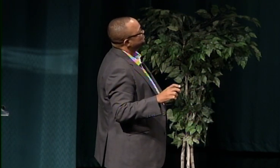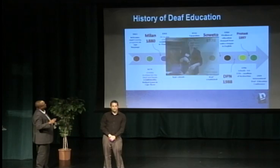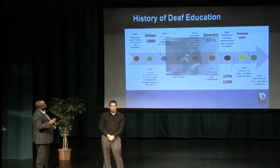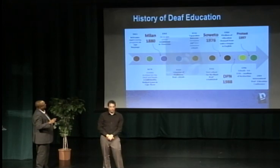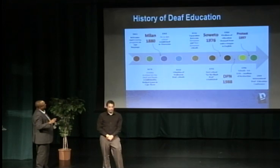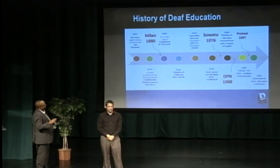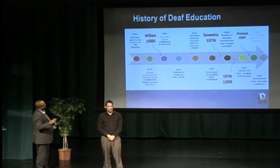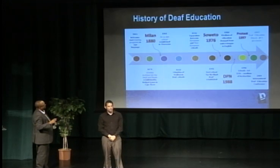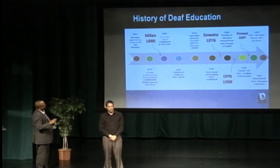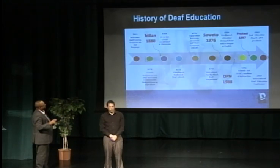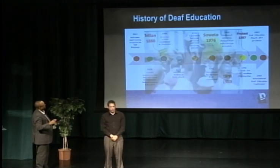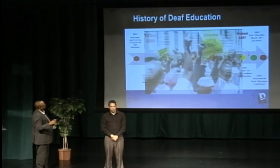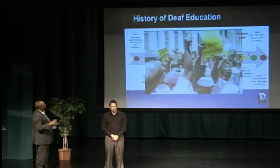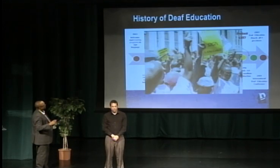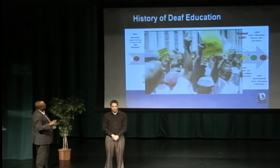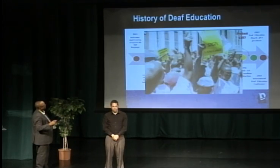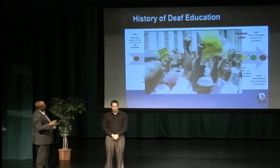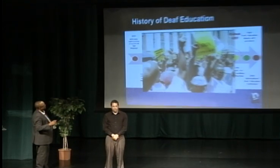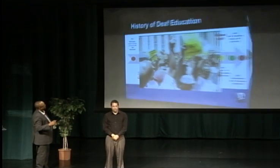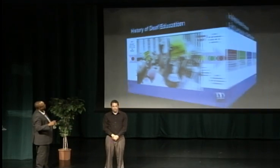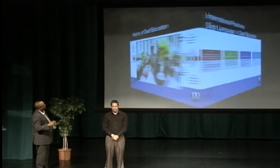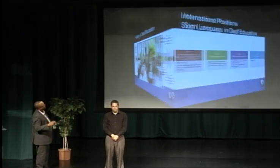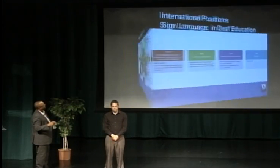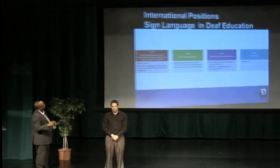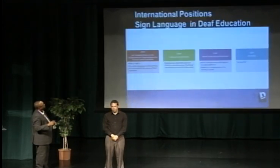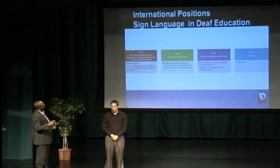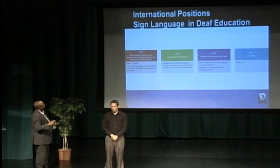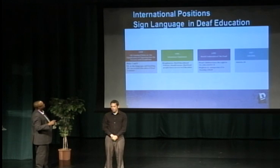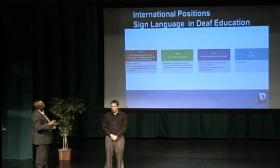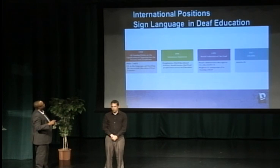And we thank you for doing that work in D.P.N.